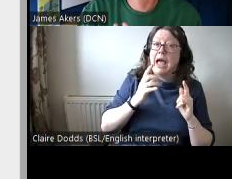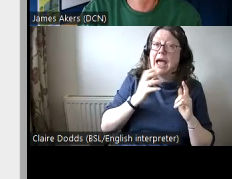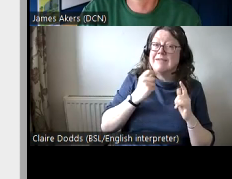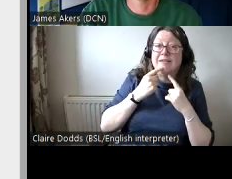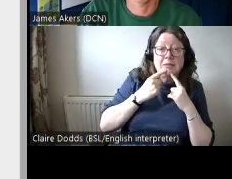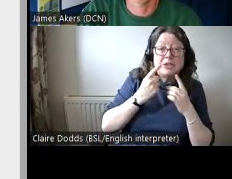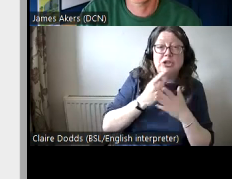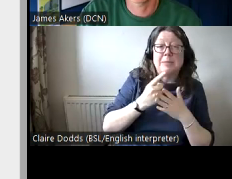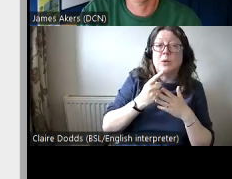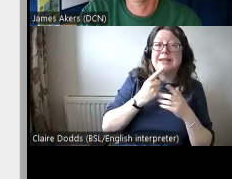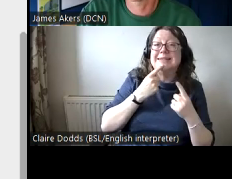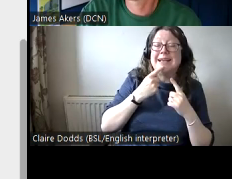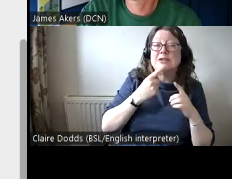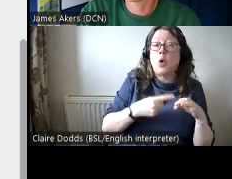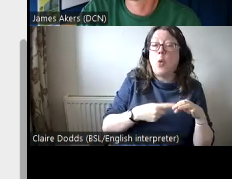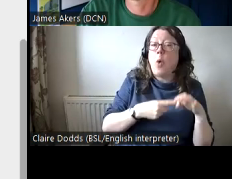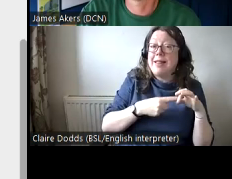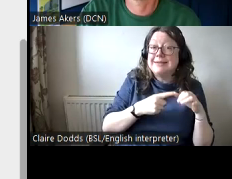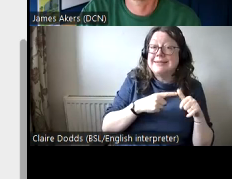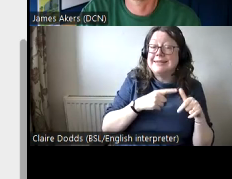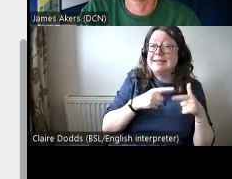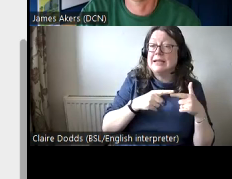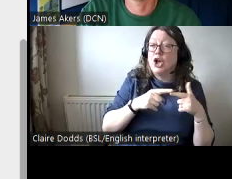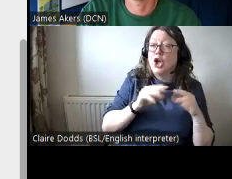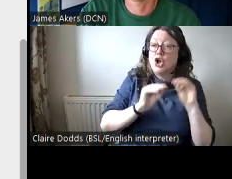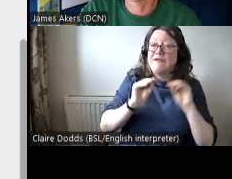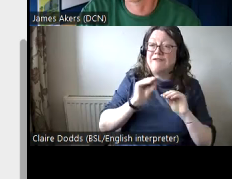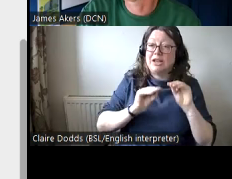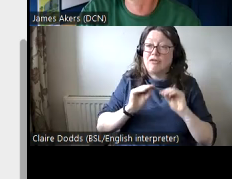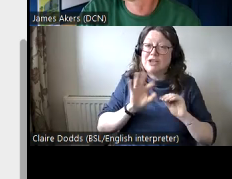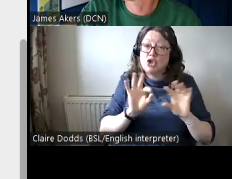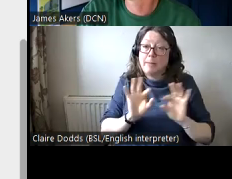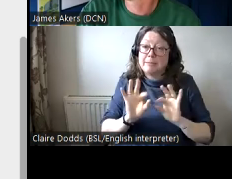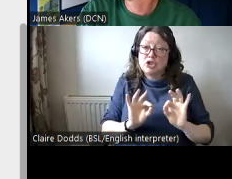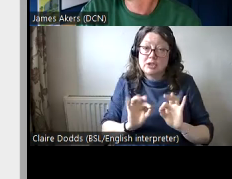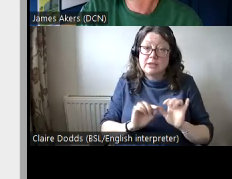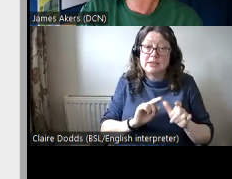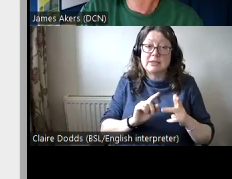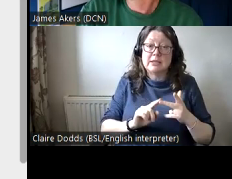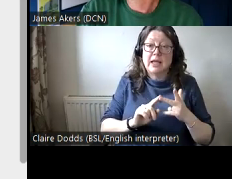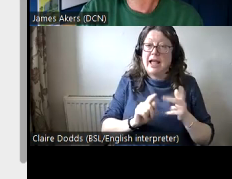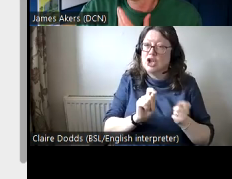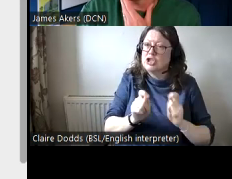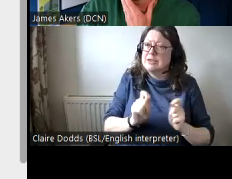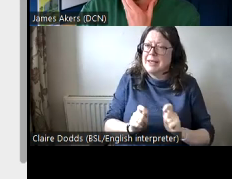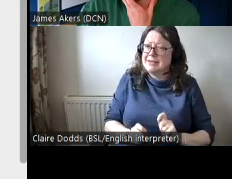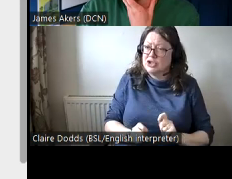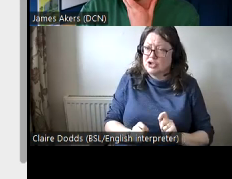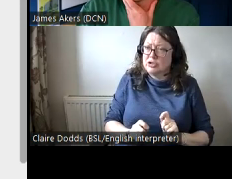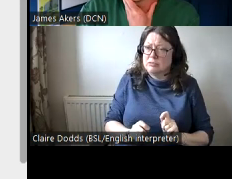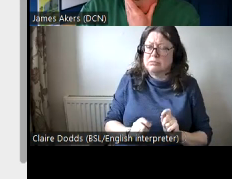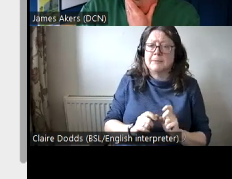some of the configuration options, and some of the customizations that you might have as well. In this list,